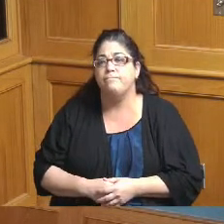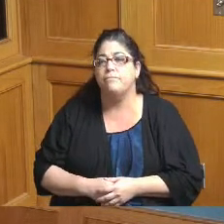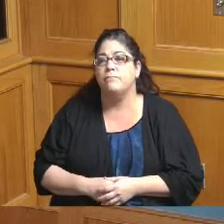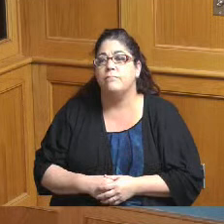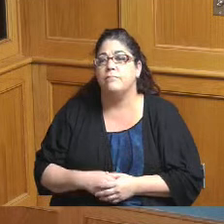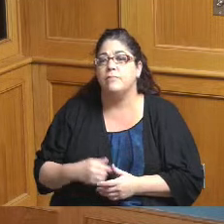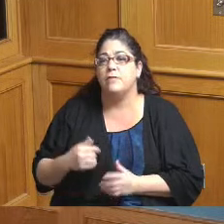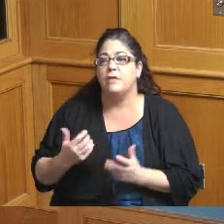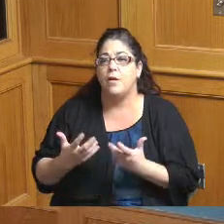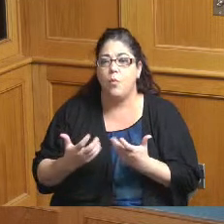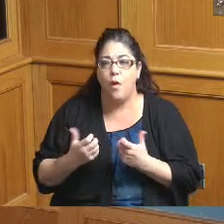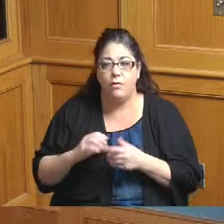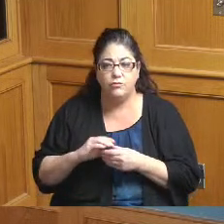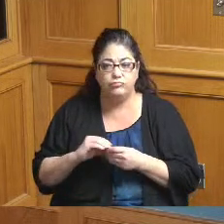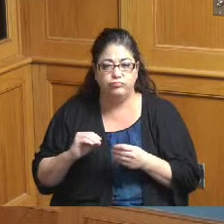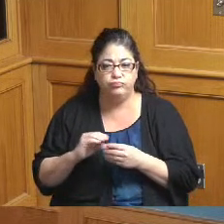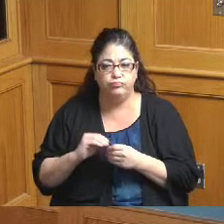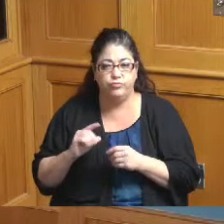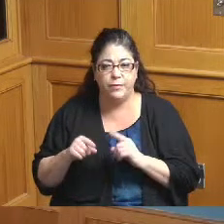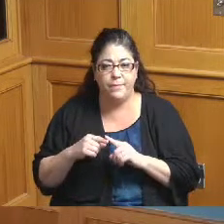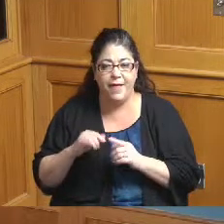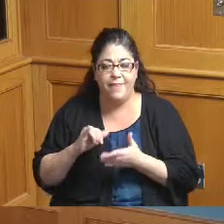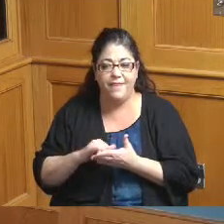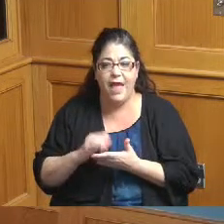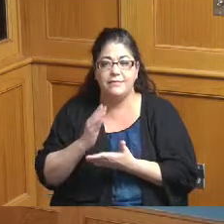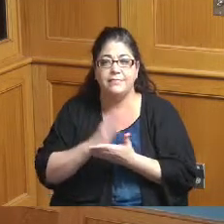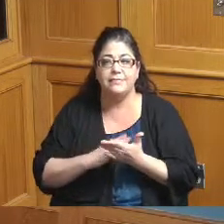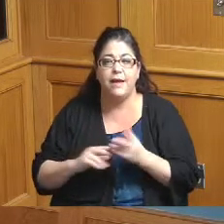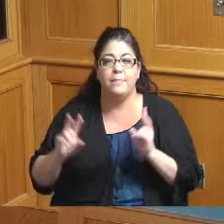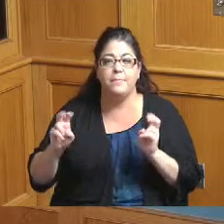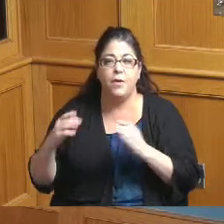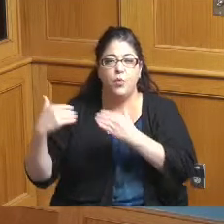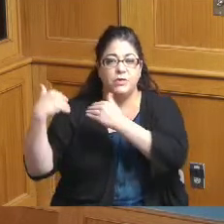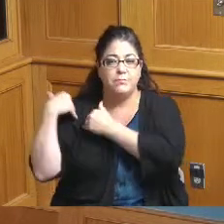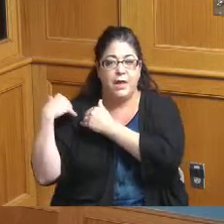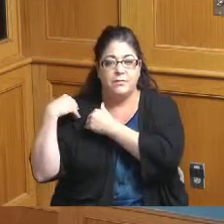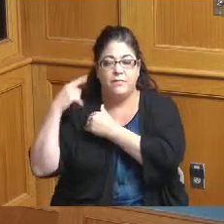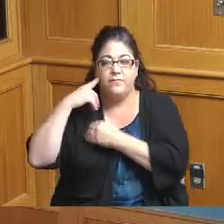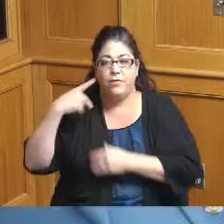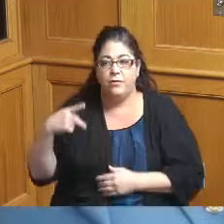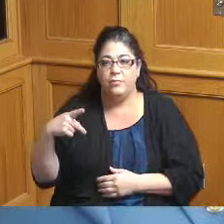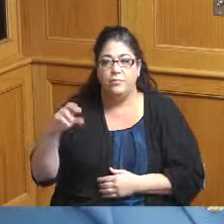I've got some of the responsibilities of Probate Court I just want to you also